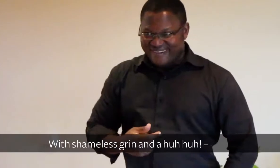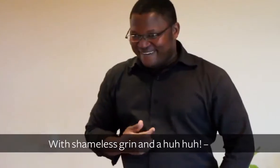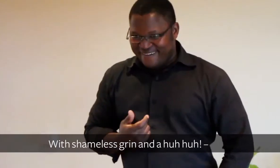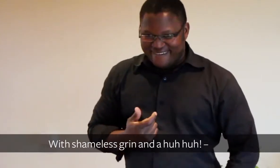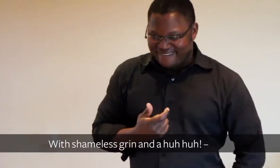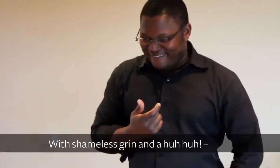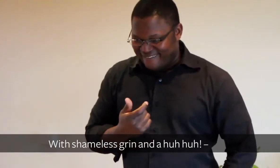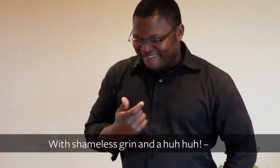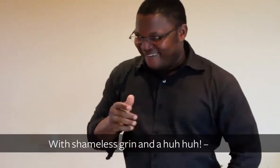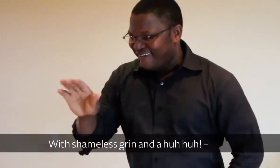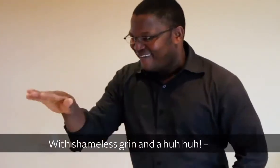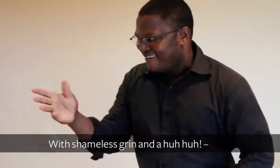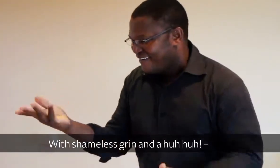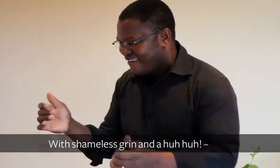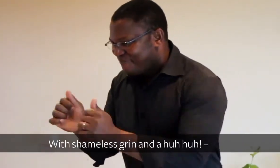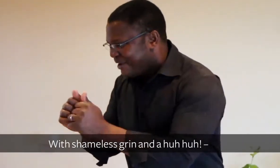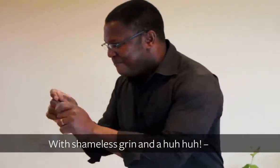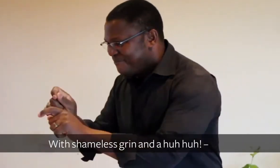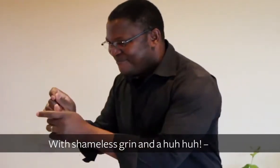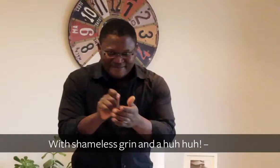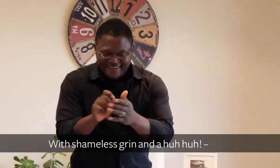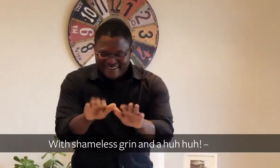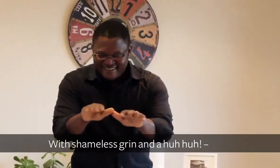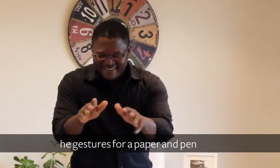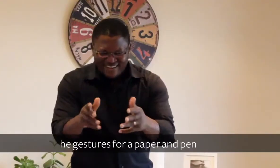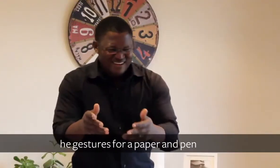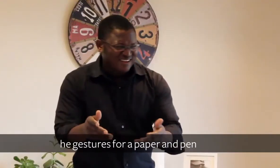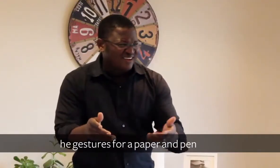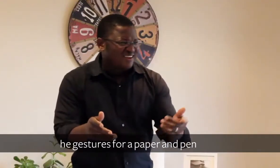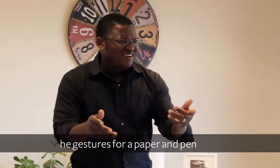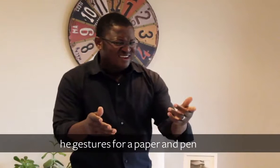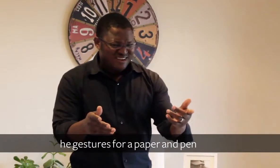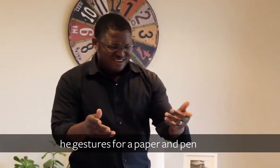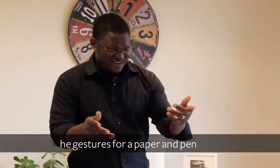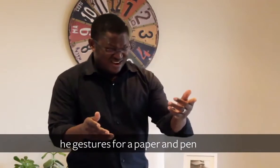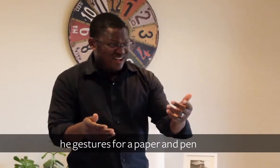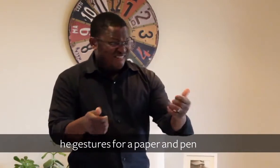with shameless grin and …